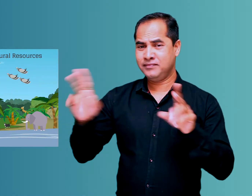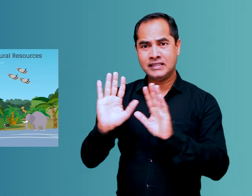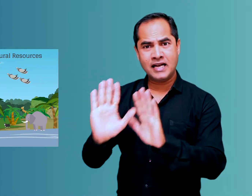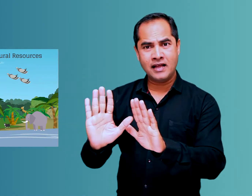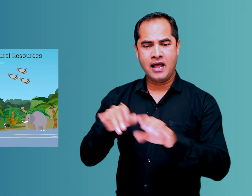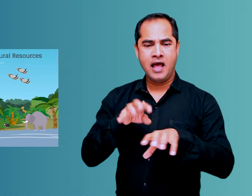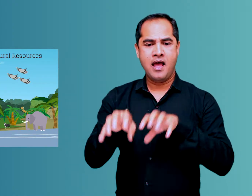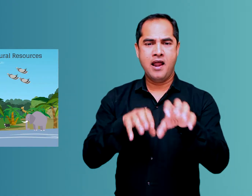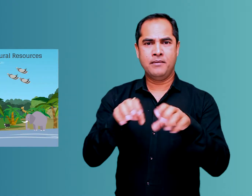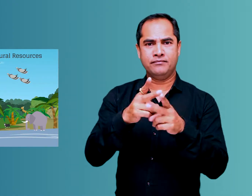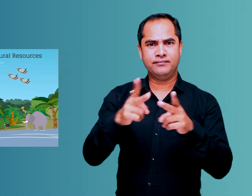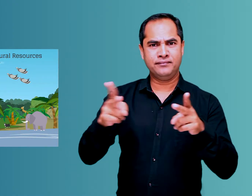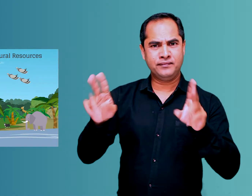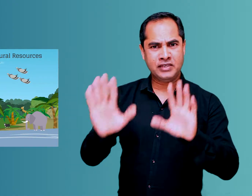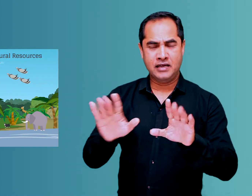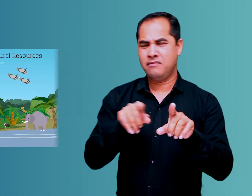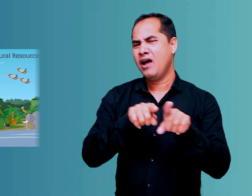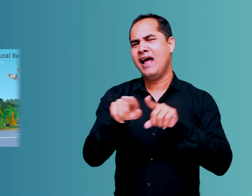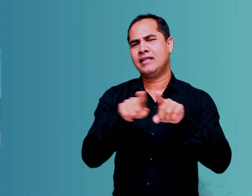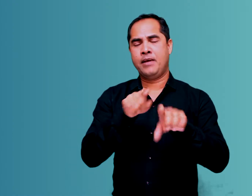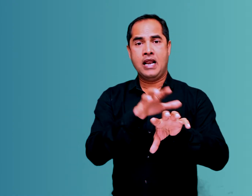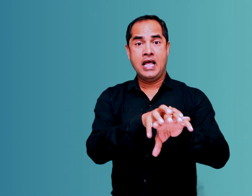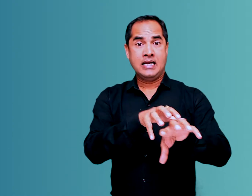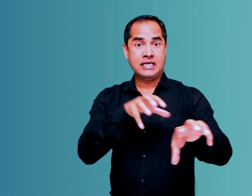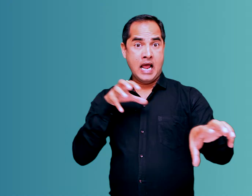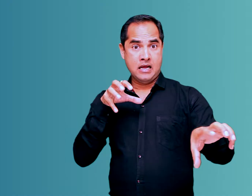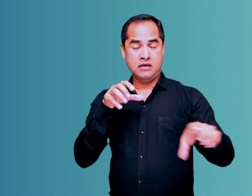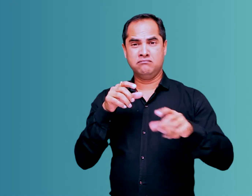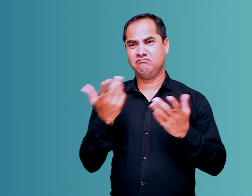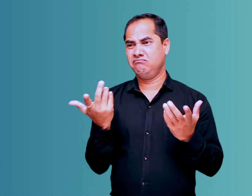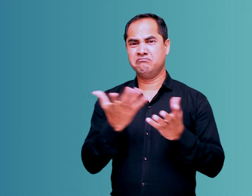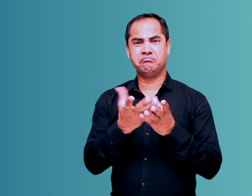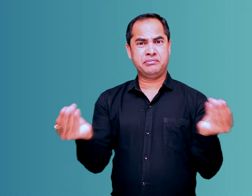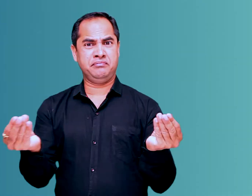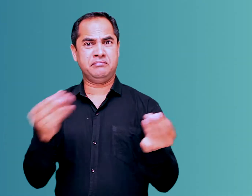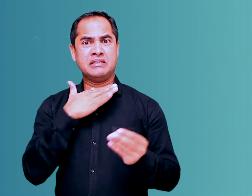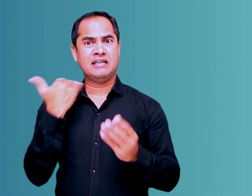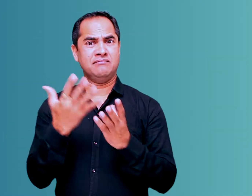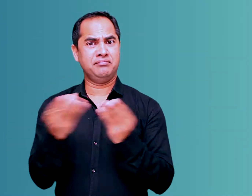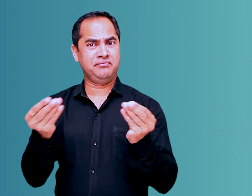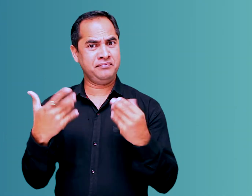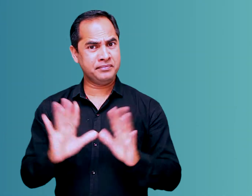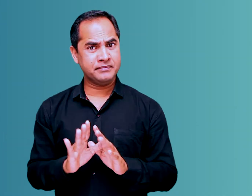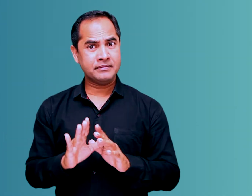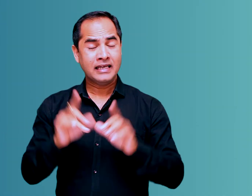For e.g. the wild animals that we see if they go extinct, the population of deers